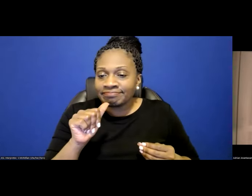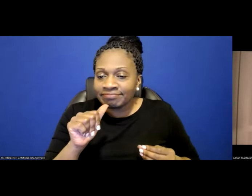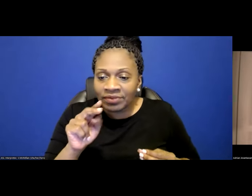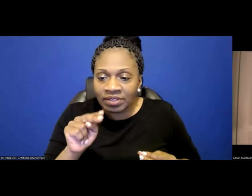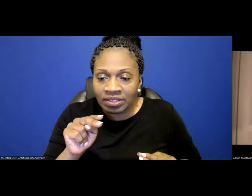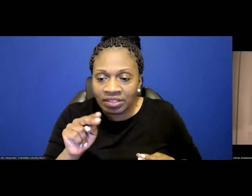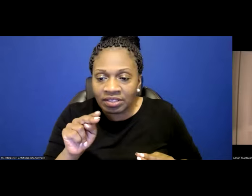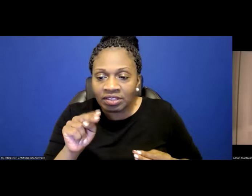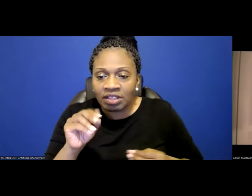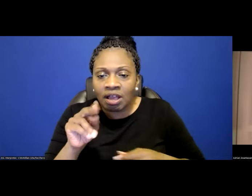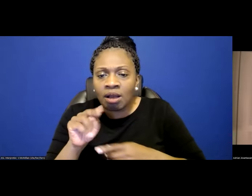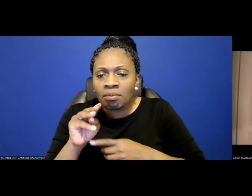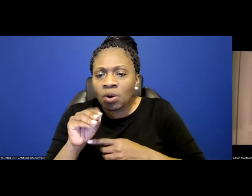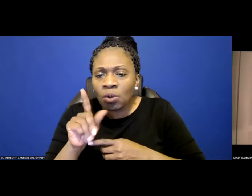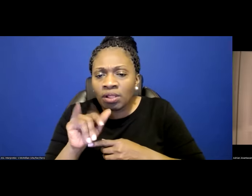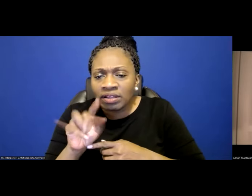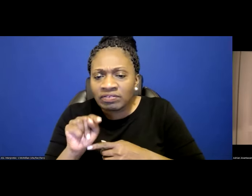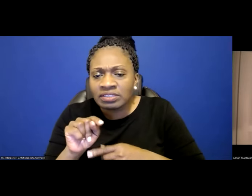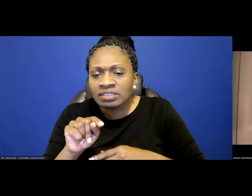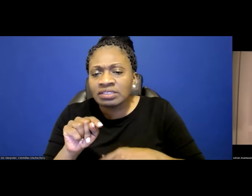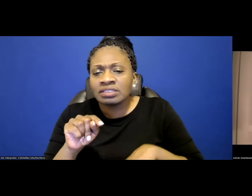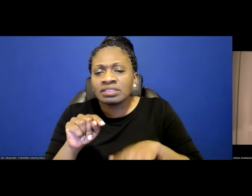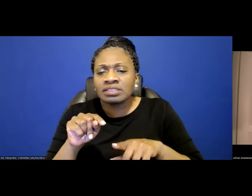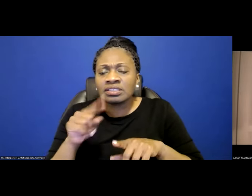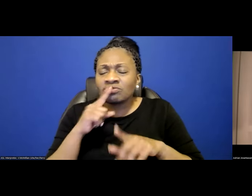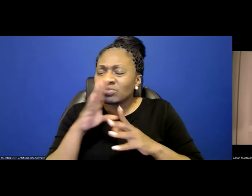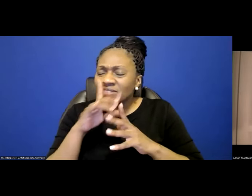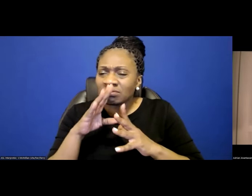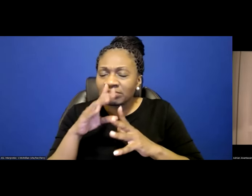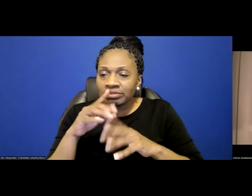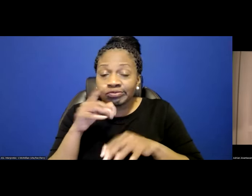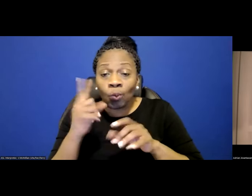and that there's such complexity and learning